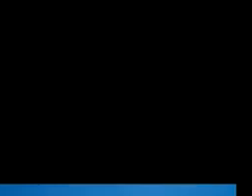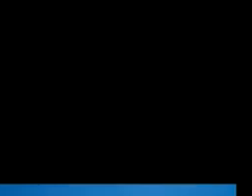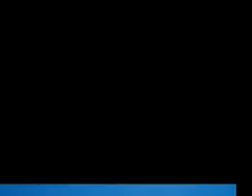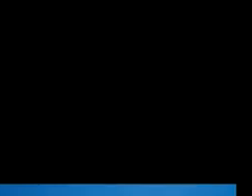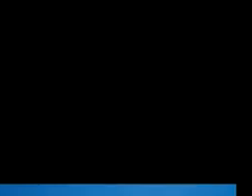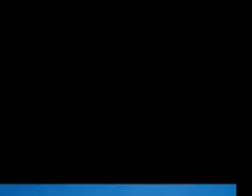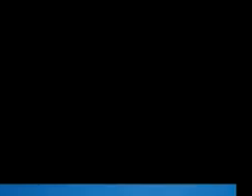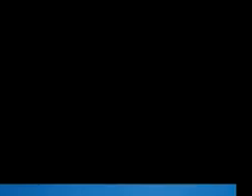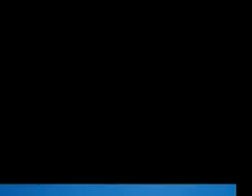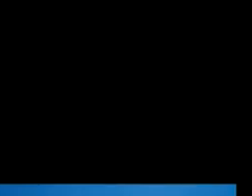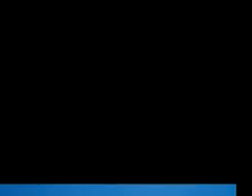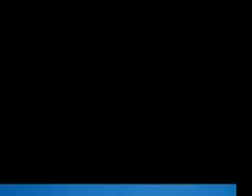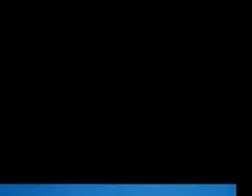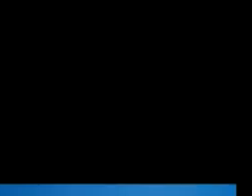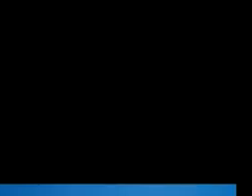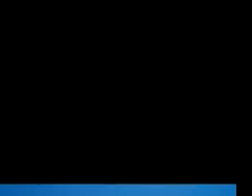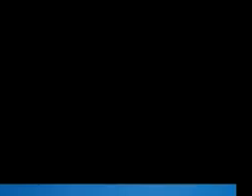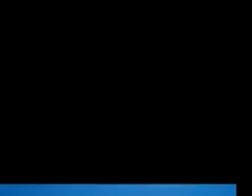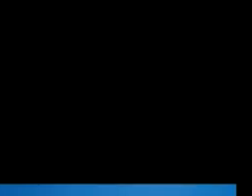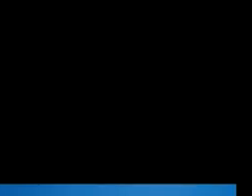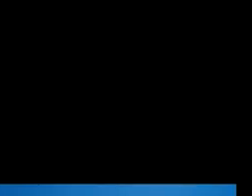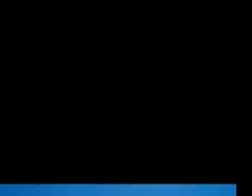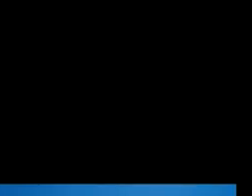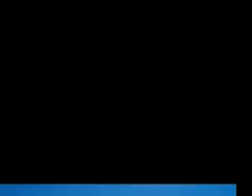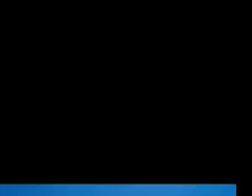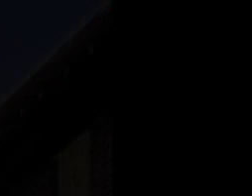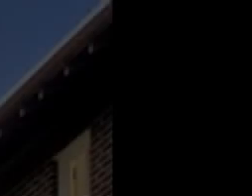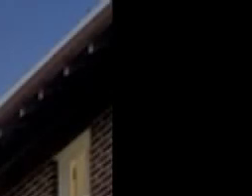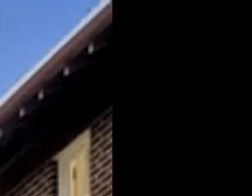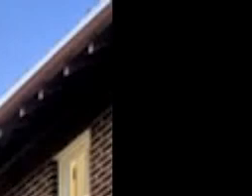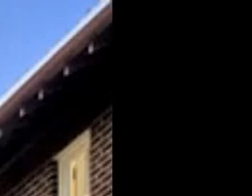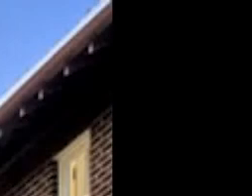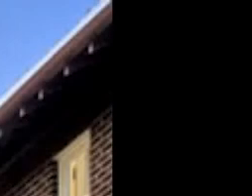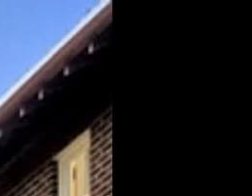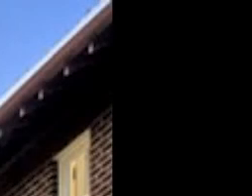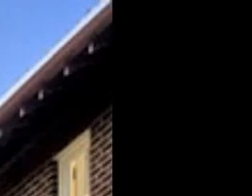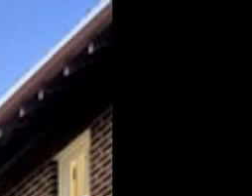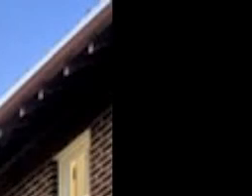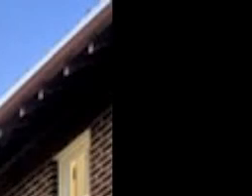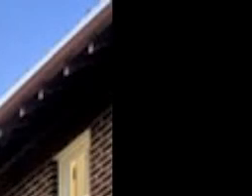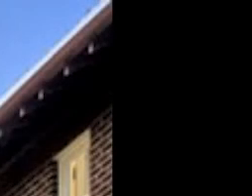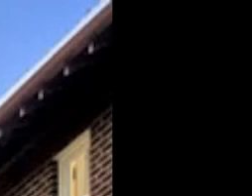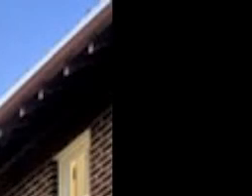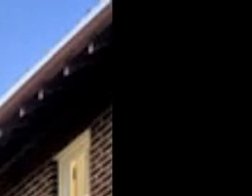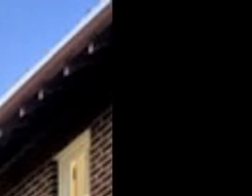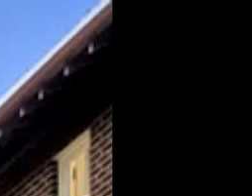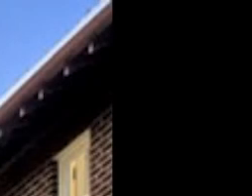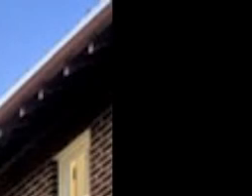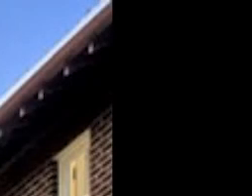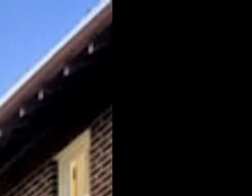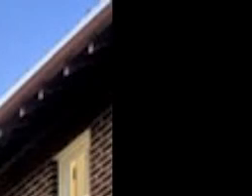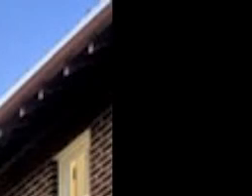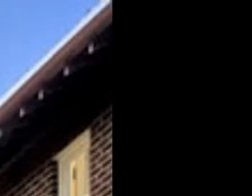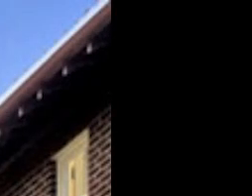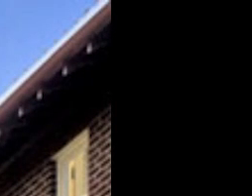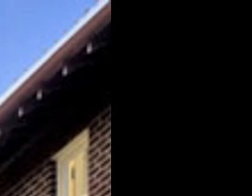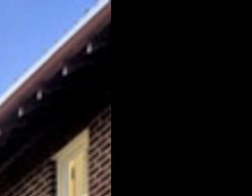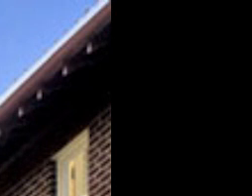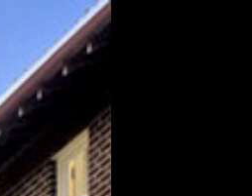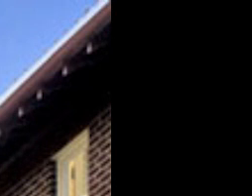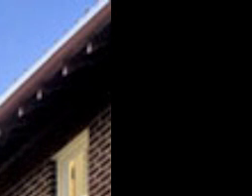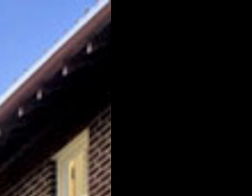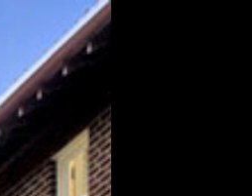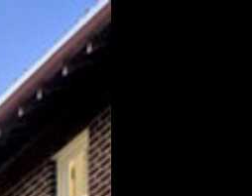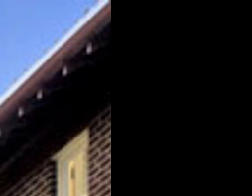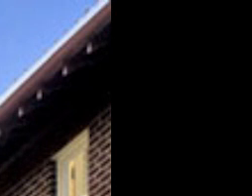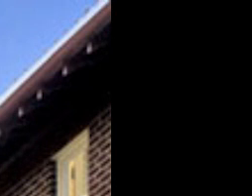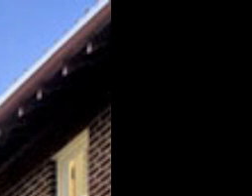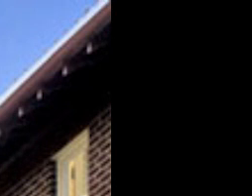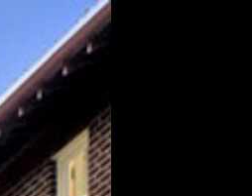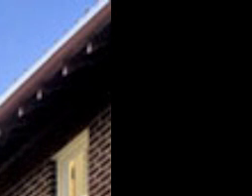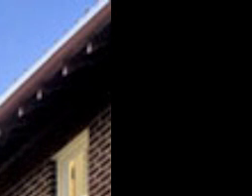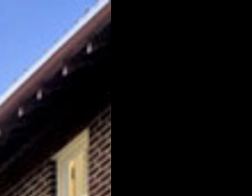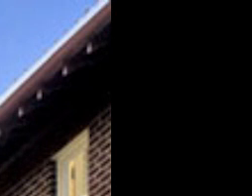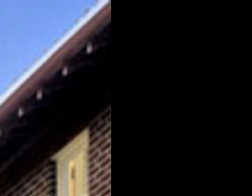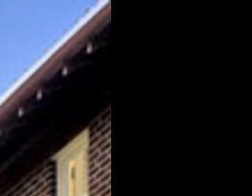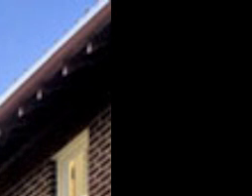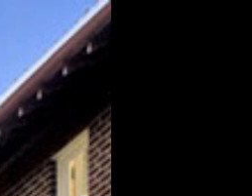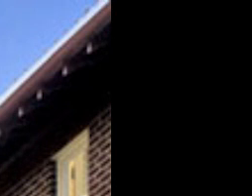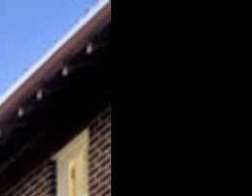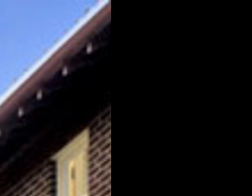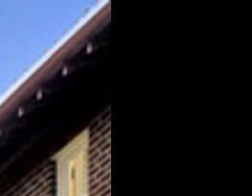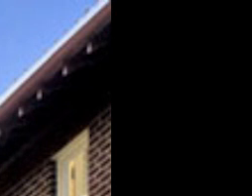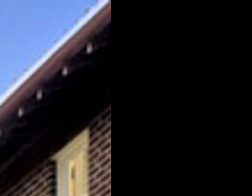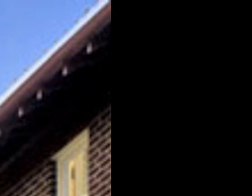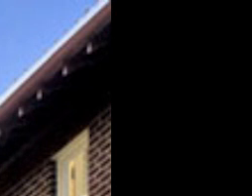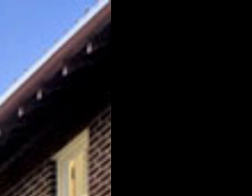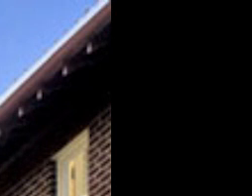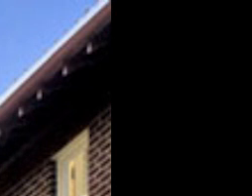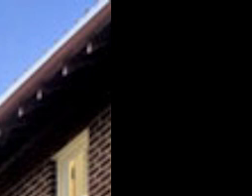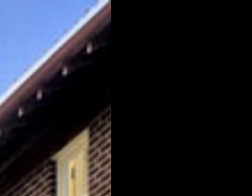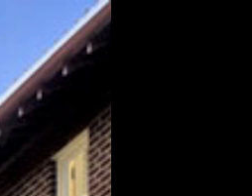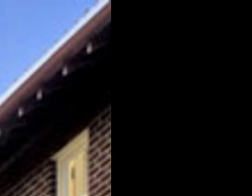Okay, I'm going to do it.